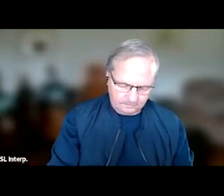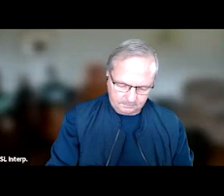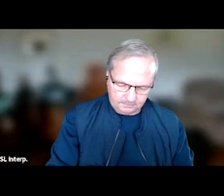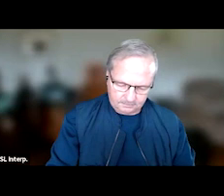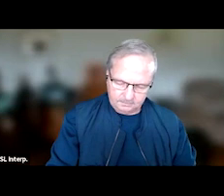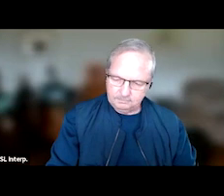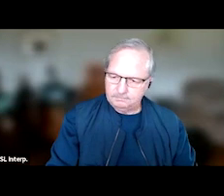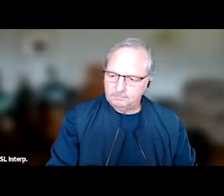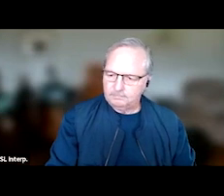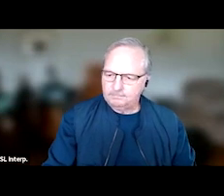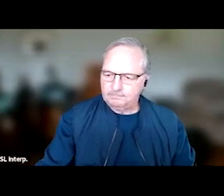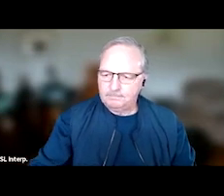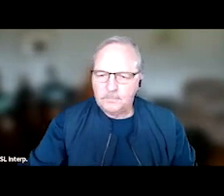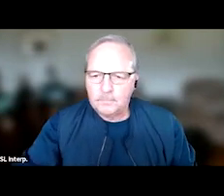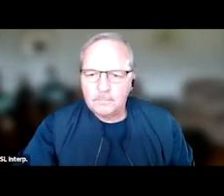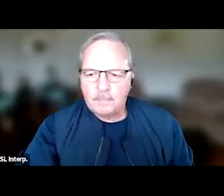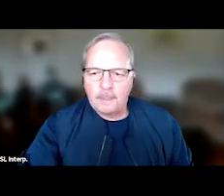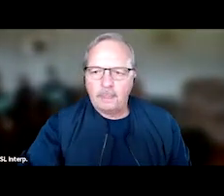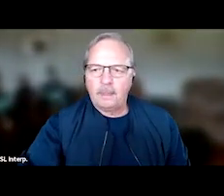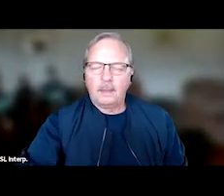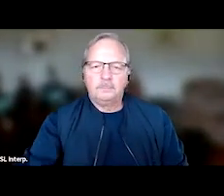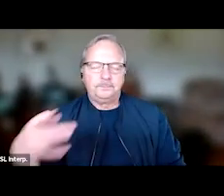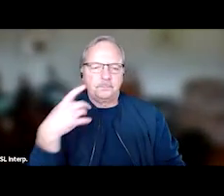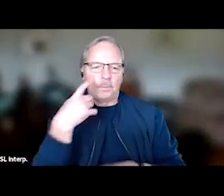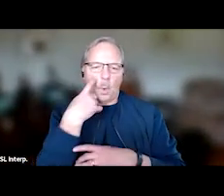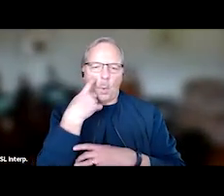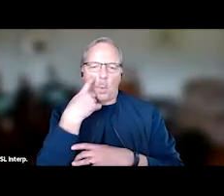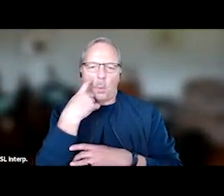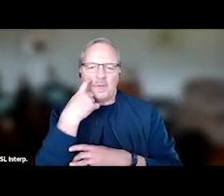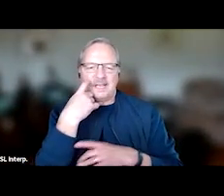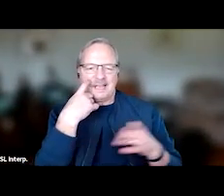people who are recently housed, having exited homelessness,